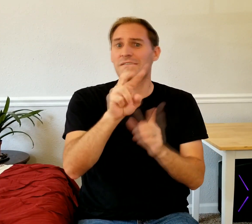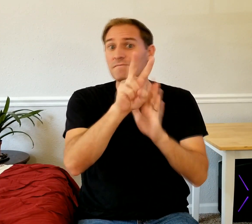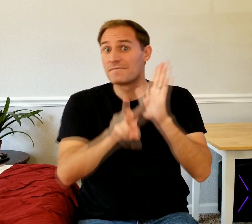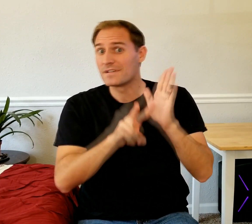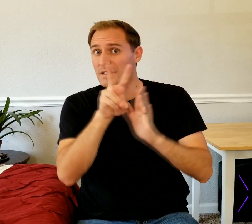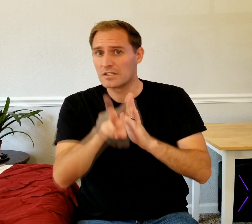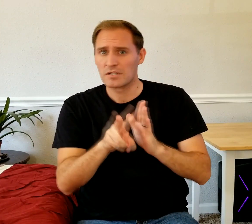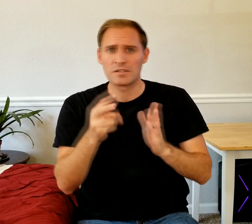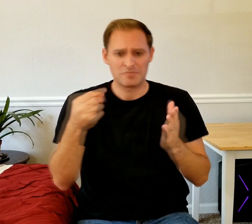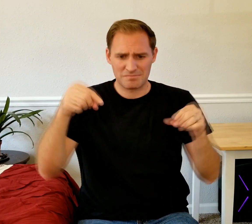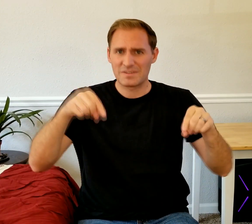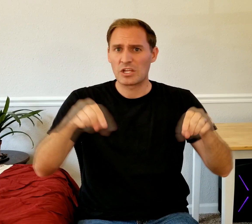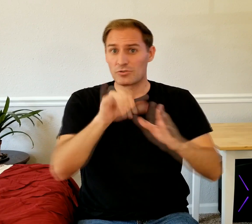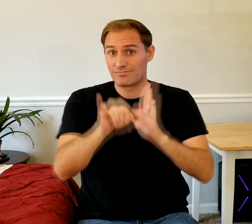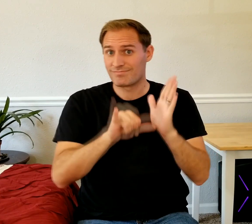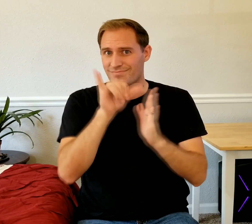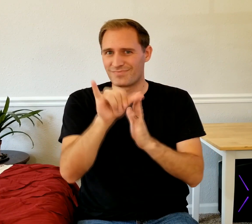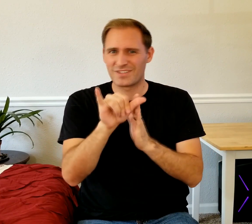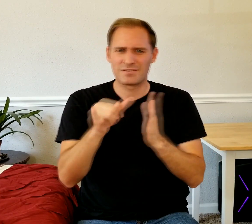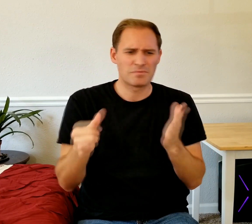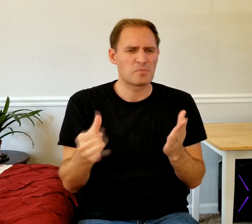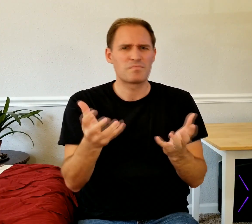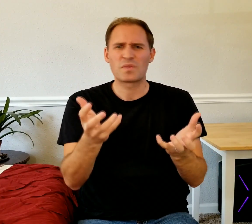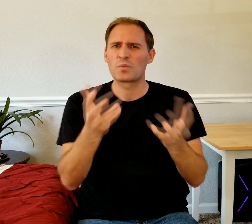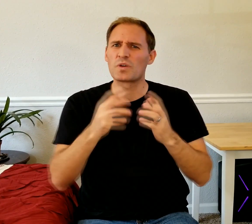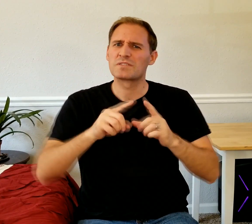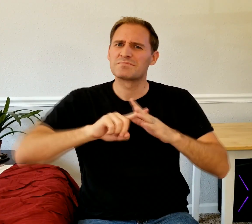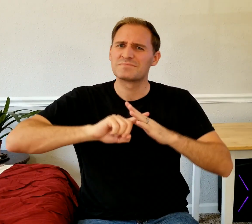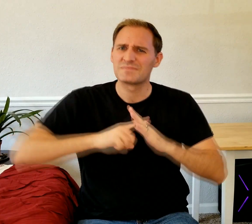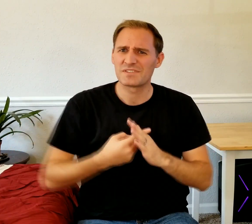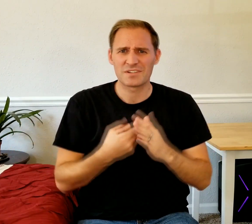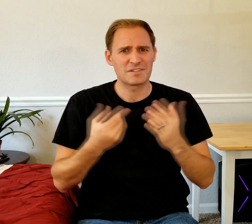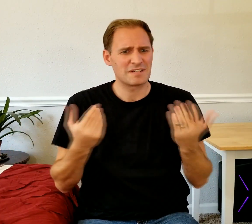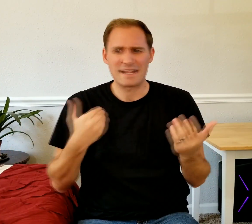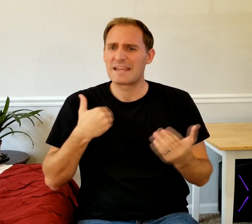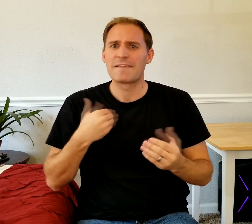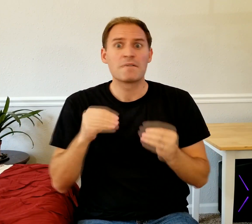channel to really start building up more support for those that are either